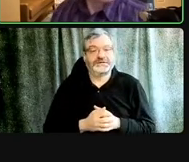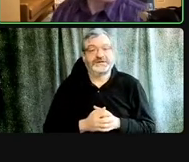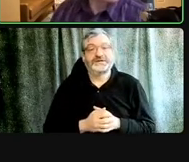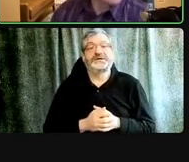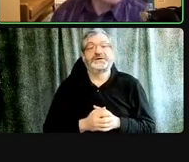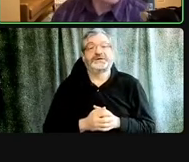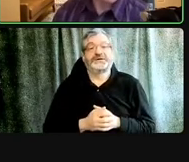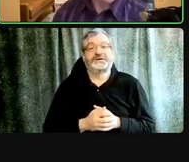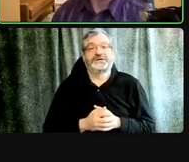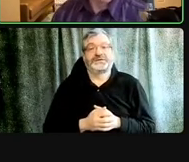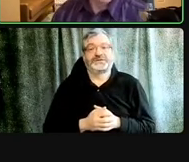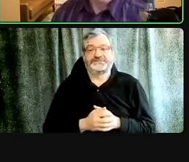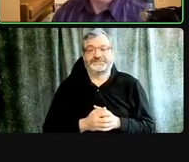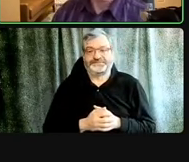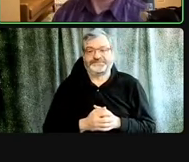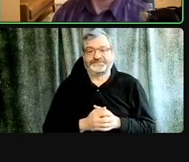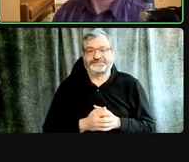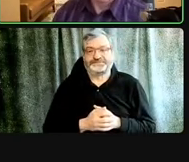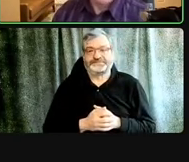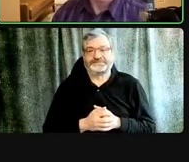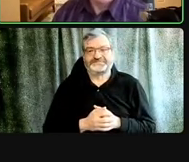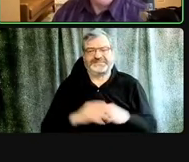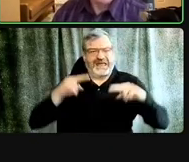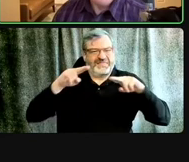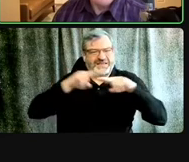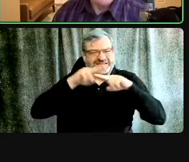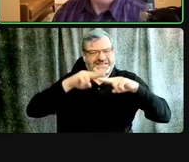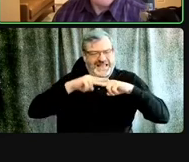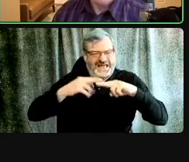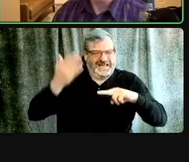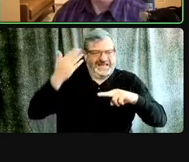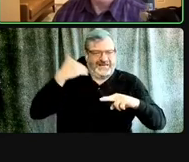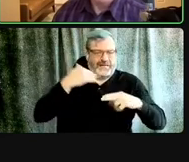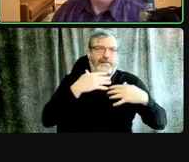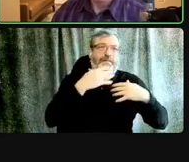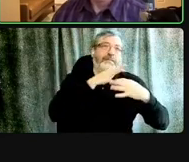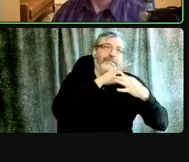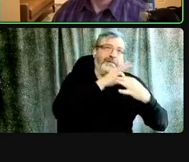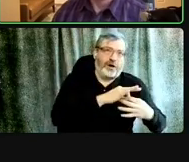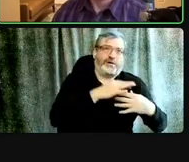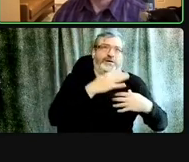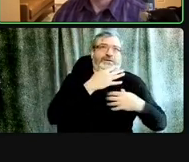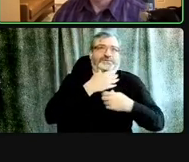from a couple of slides back of Belonging, Trust, Safety, and Empowerment.